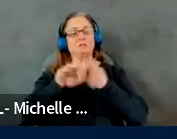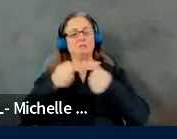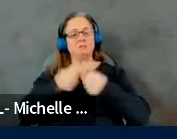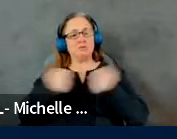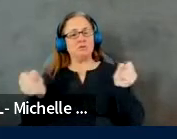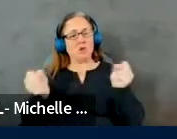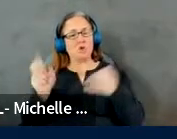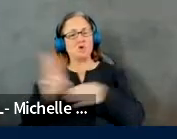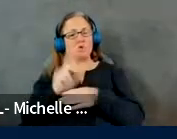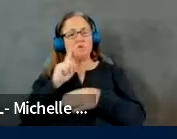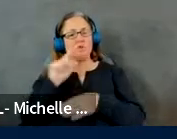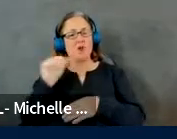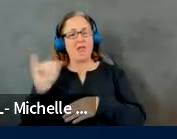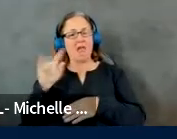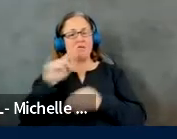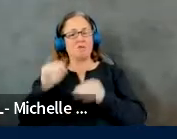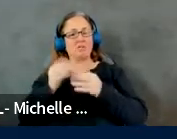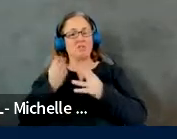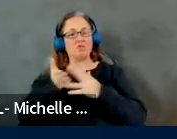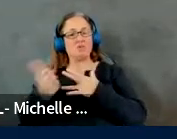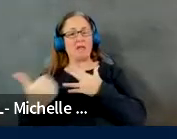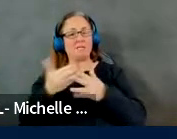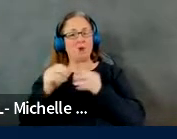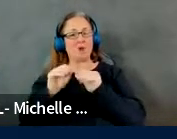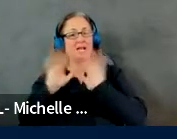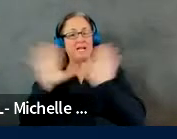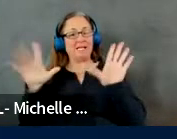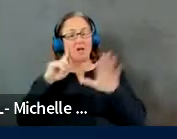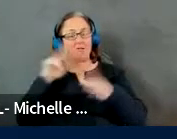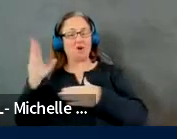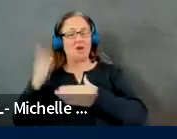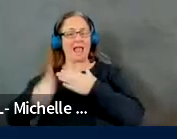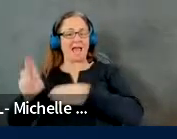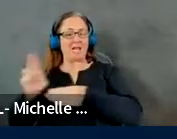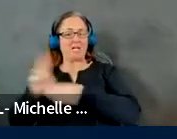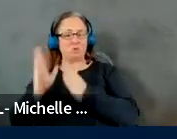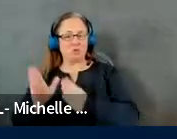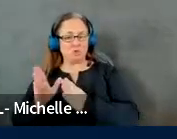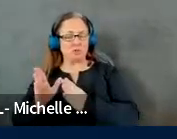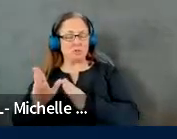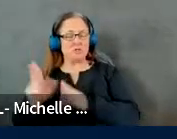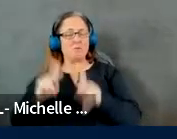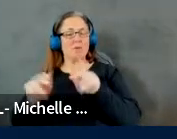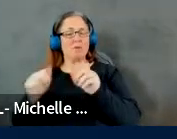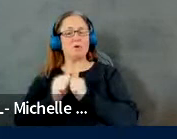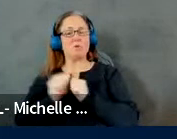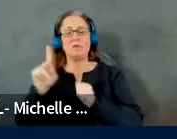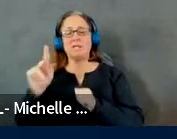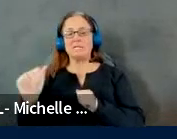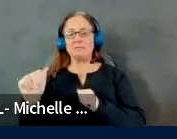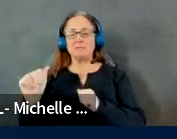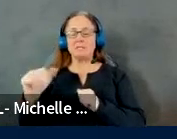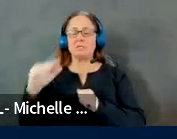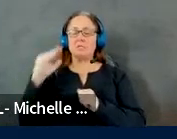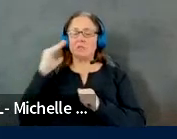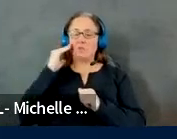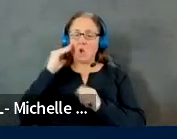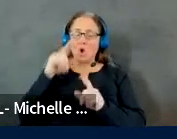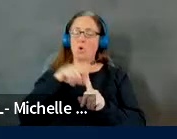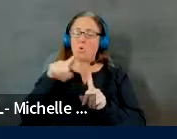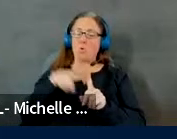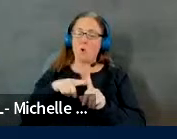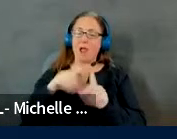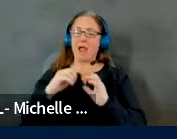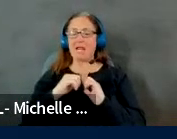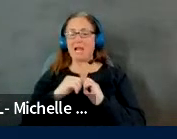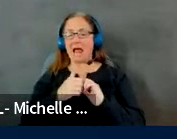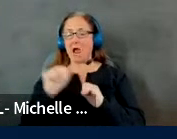transparent and clear to end users so that people with disabilities know when and how AI is being